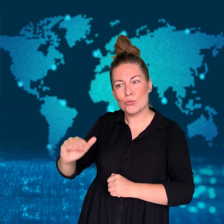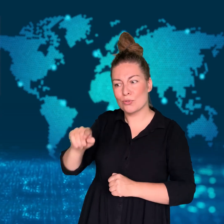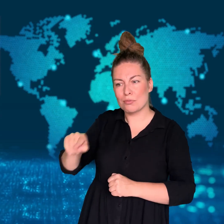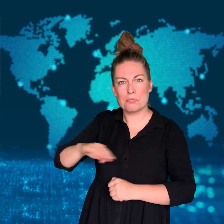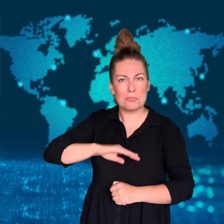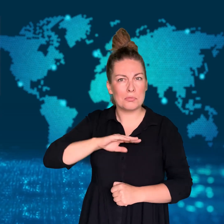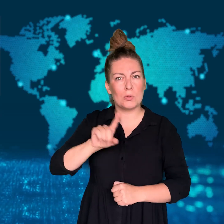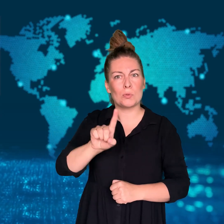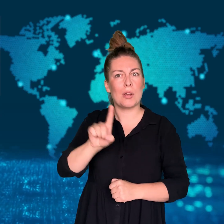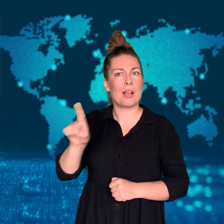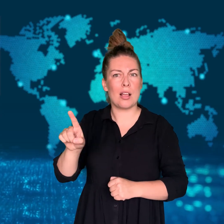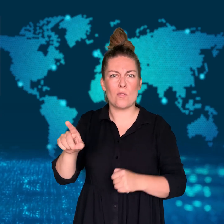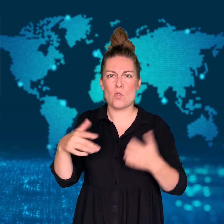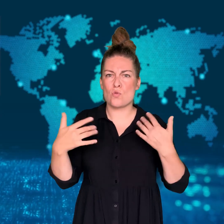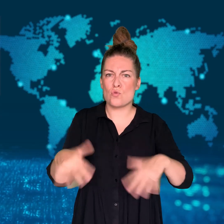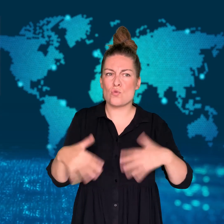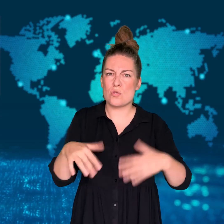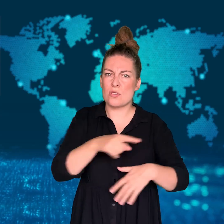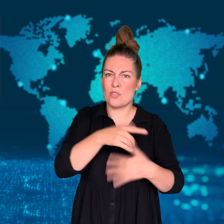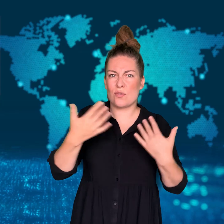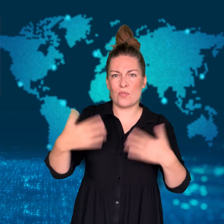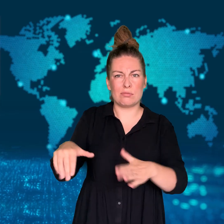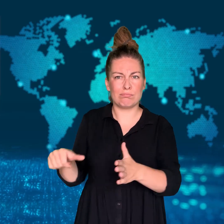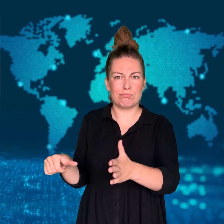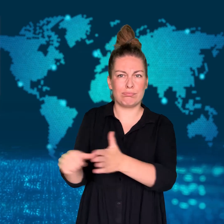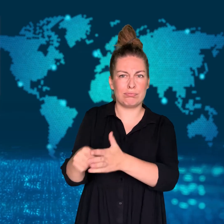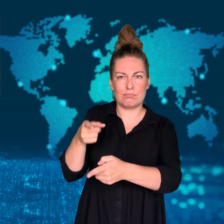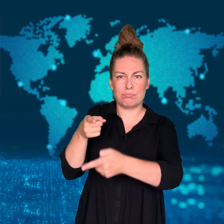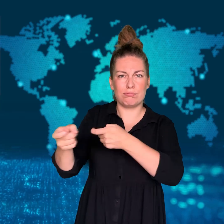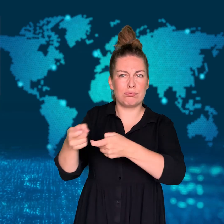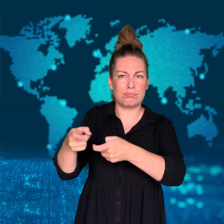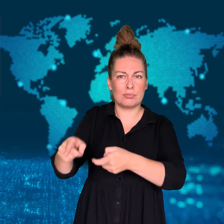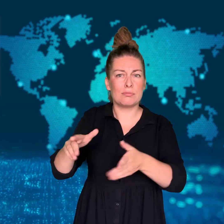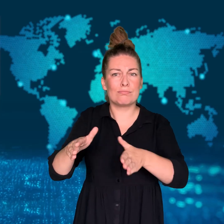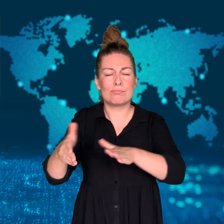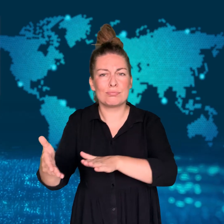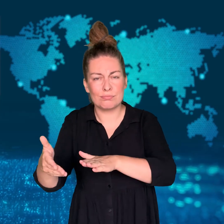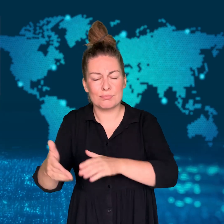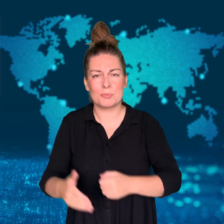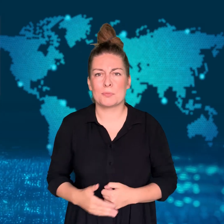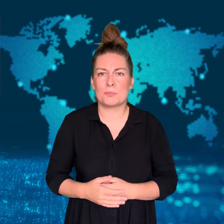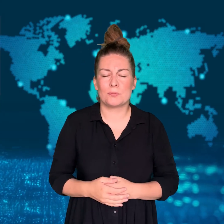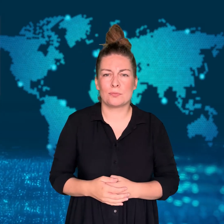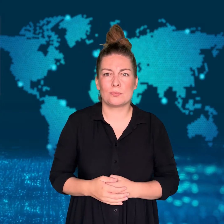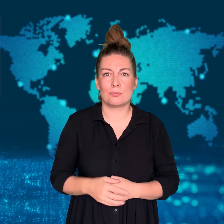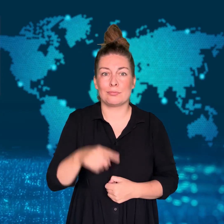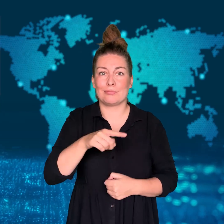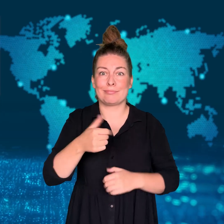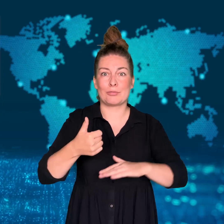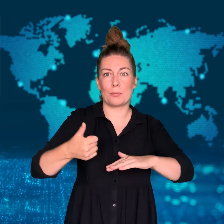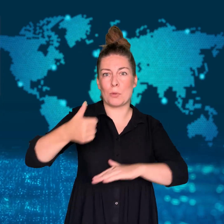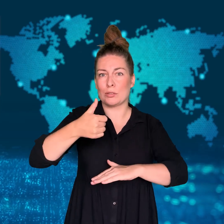Denaro had avoided capture numerous times,